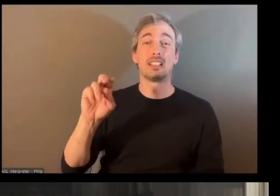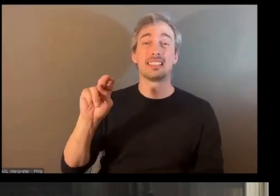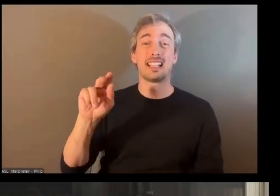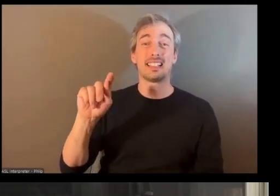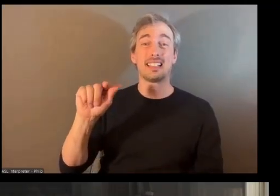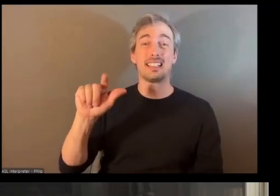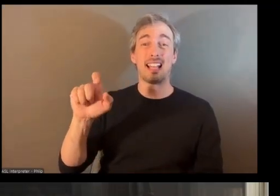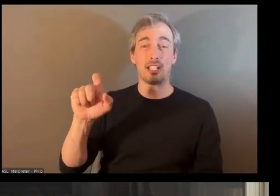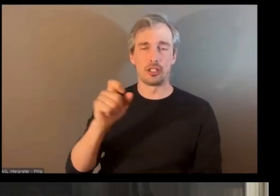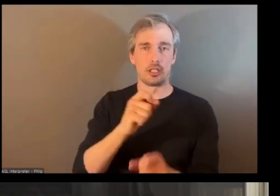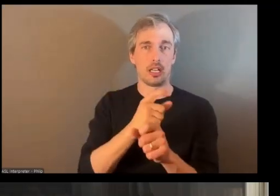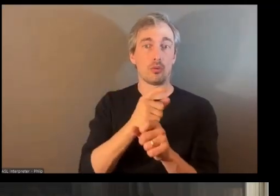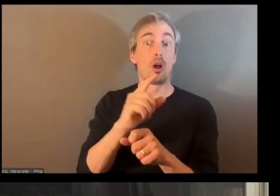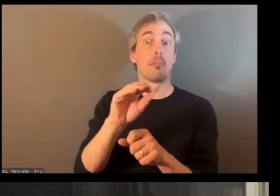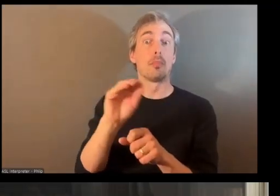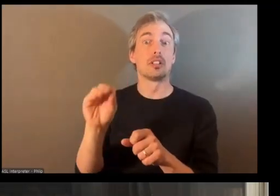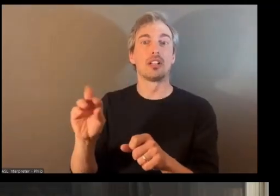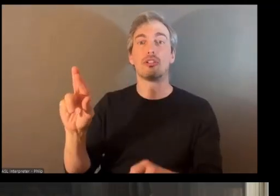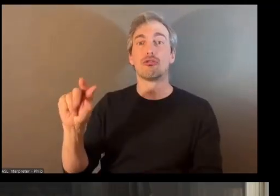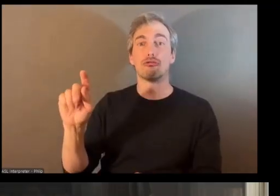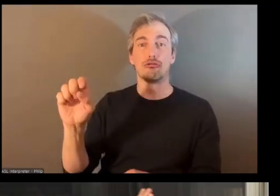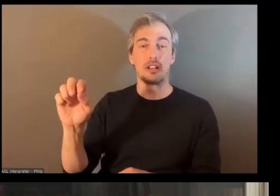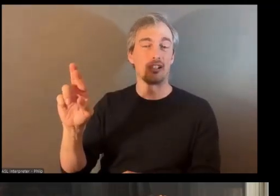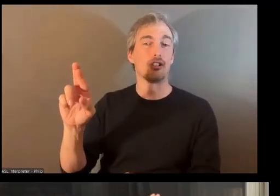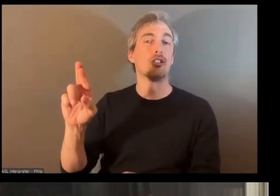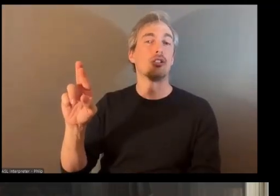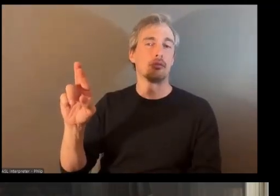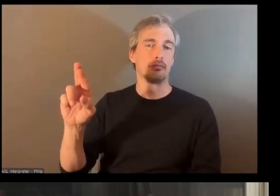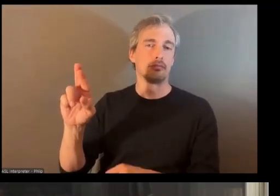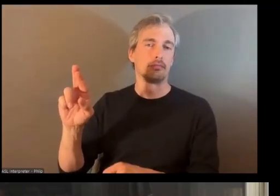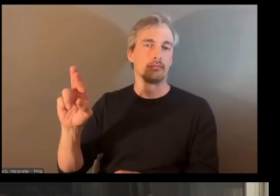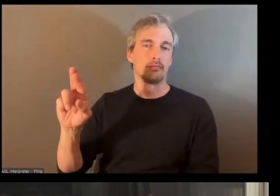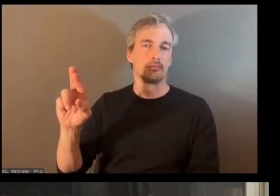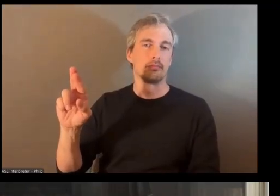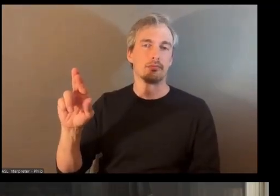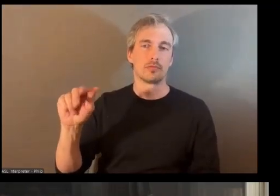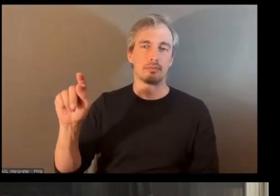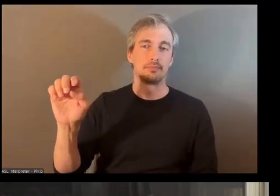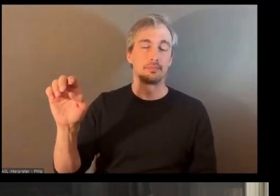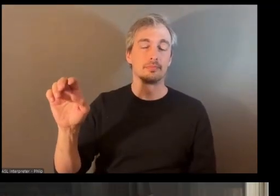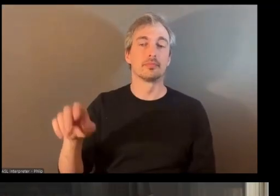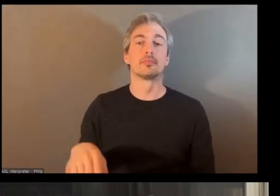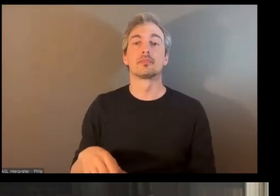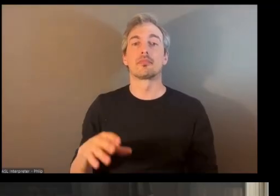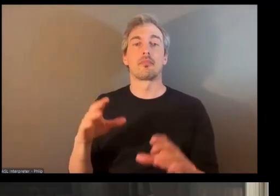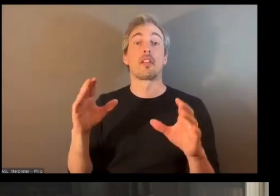And then you can continue using the acronym, because you already referenced it when you first time mentioned it.